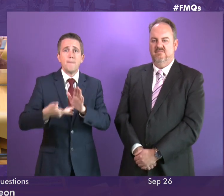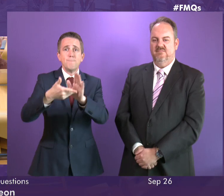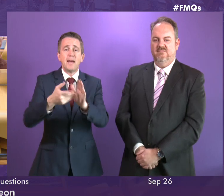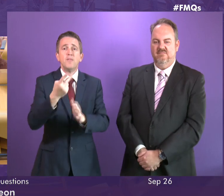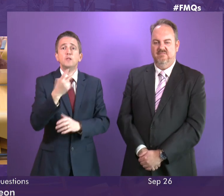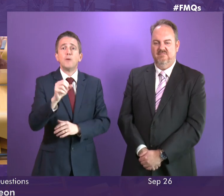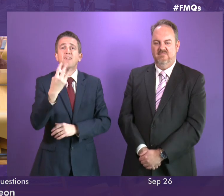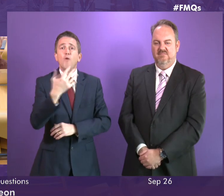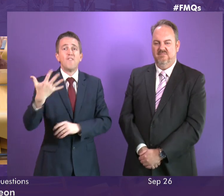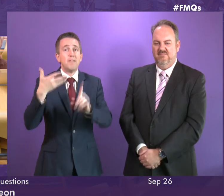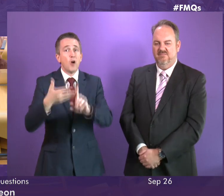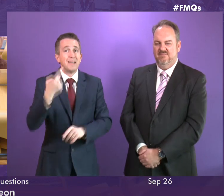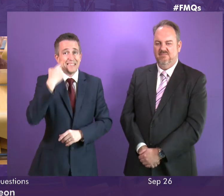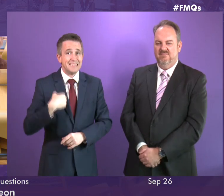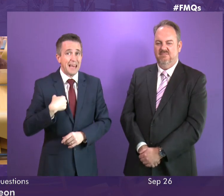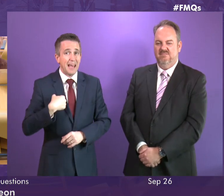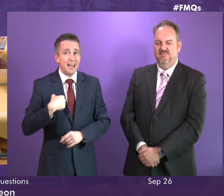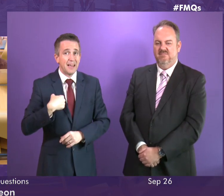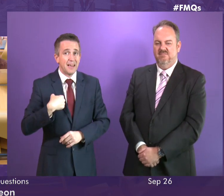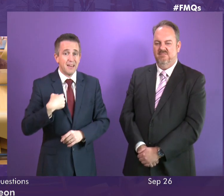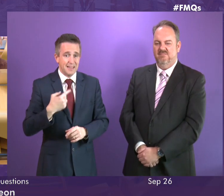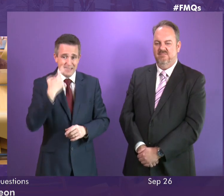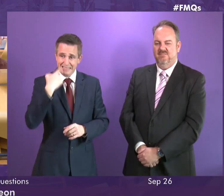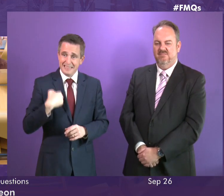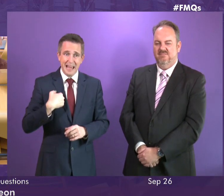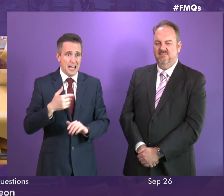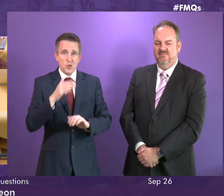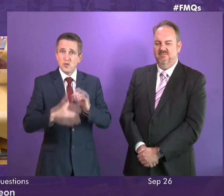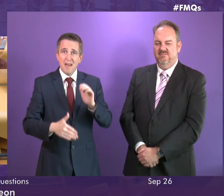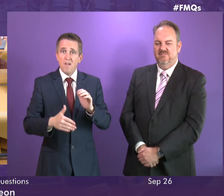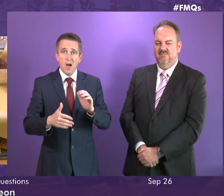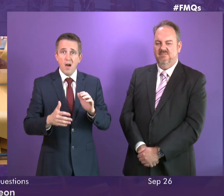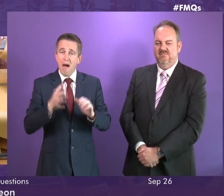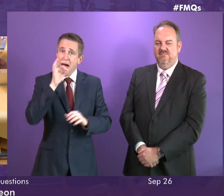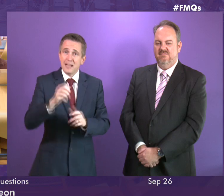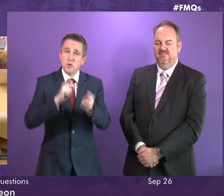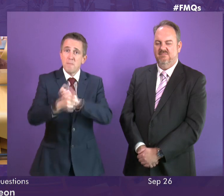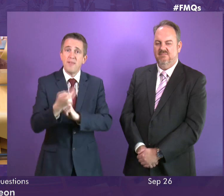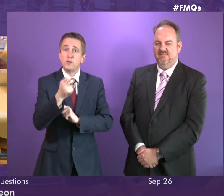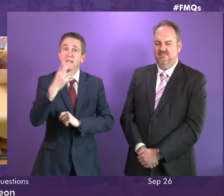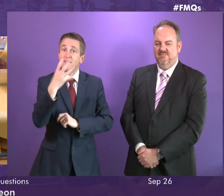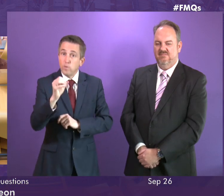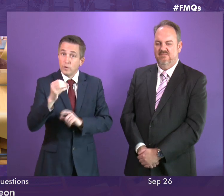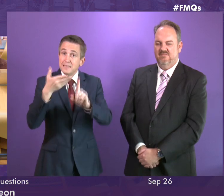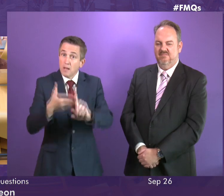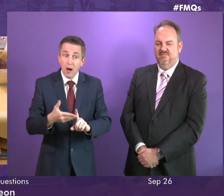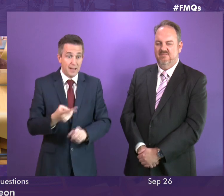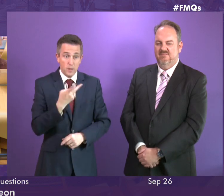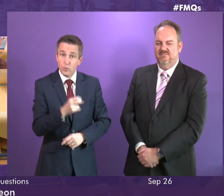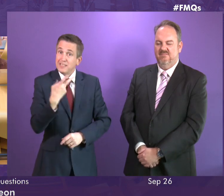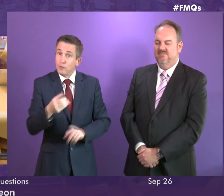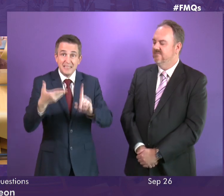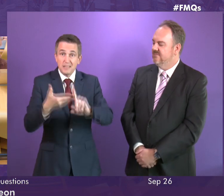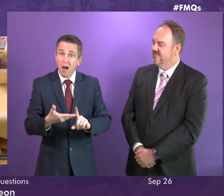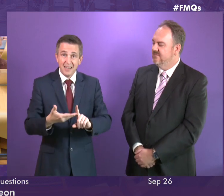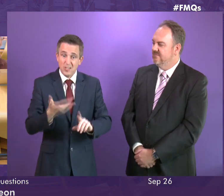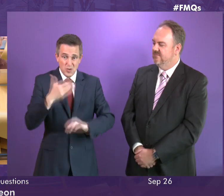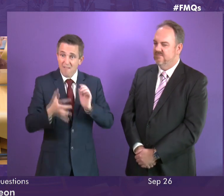but they did not. They did not seek to amend the 2040 target or the 2020 target. Their